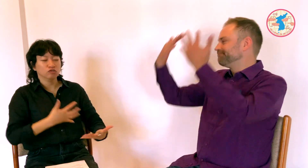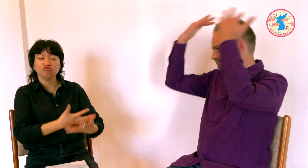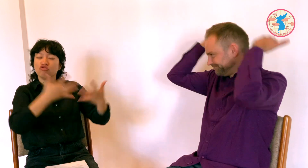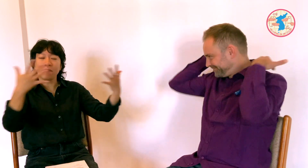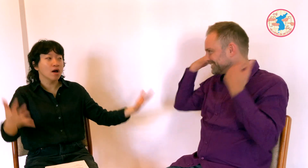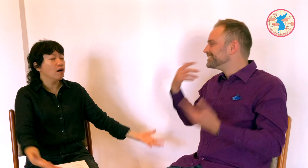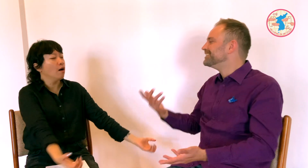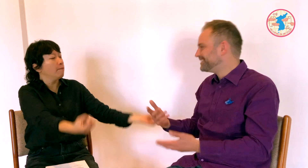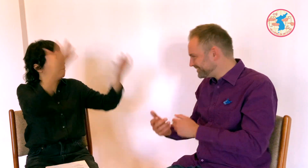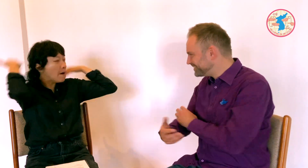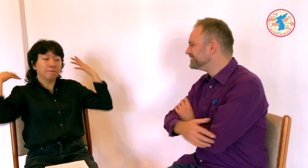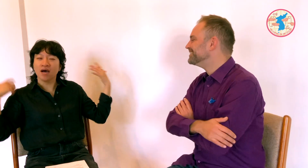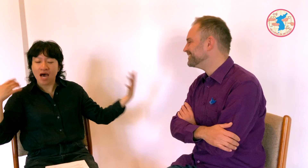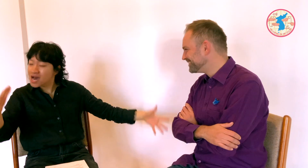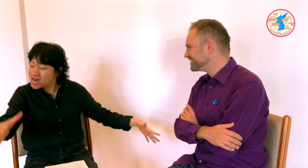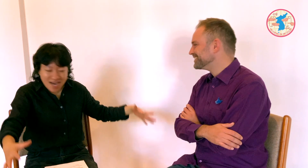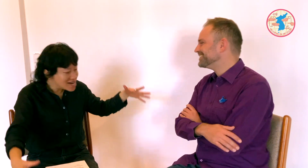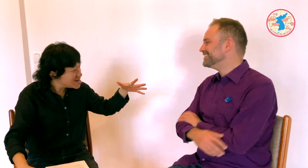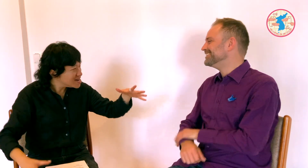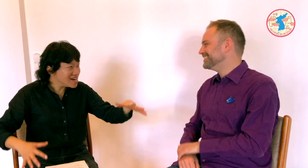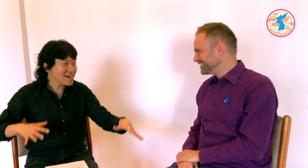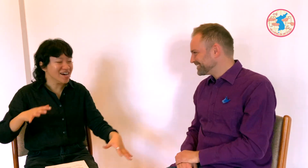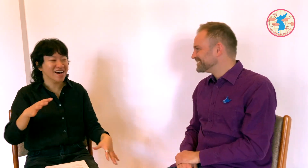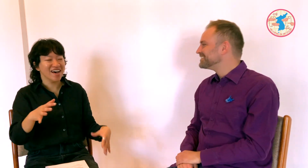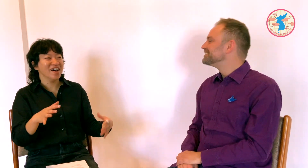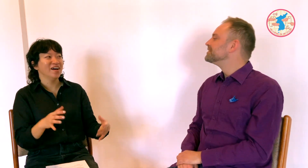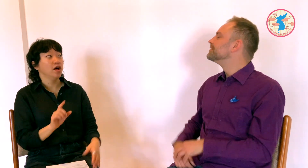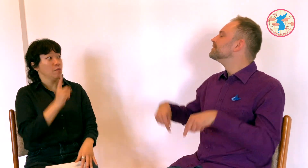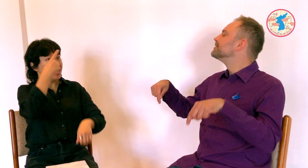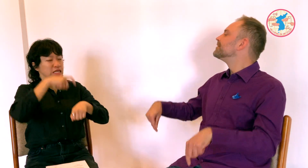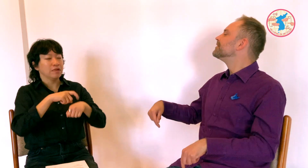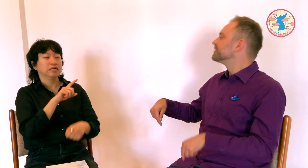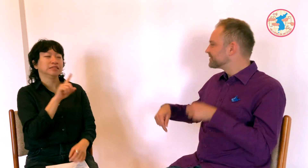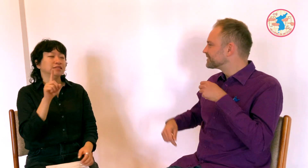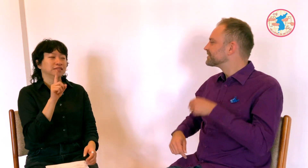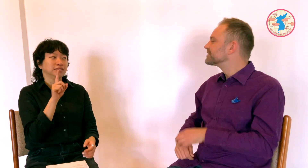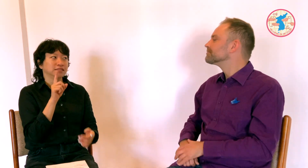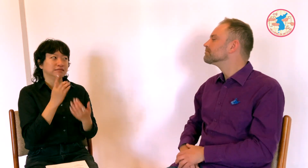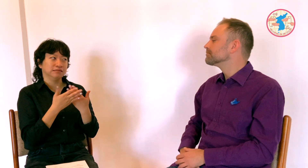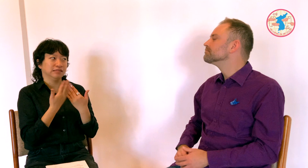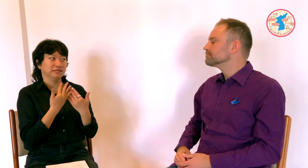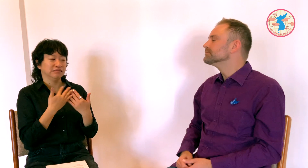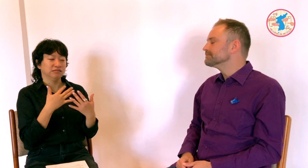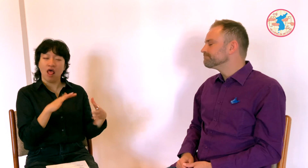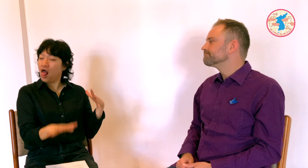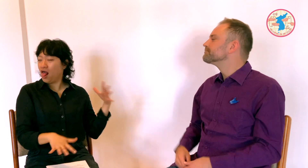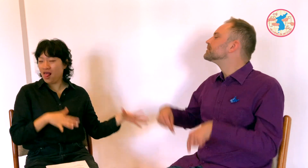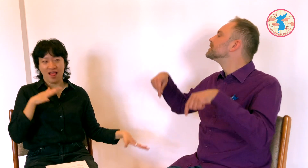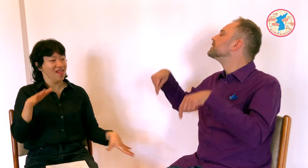Robert: Overwhelming? Hyemi: I was indeed overwhelmed with the tsunami of diversity! It wasn't easy for me in the beginning.